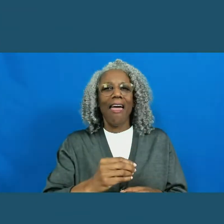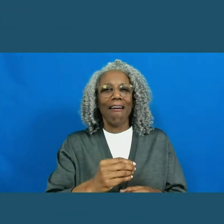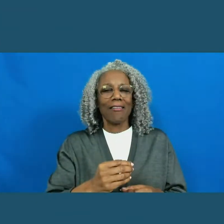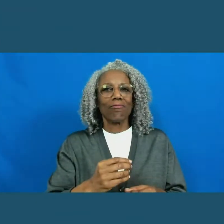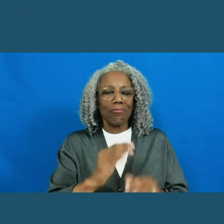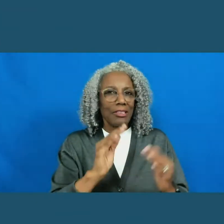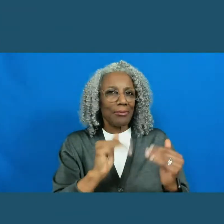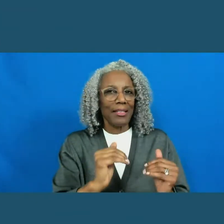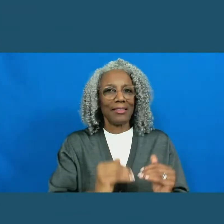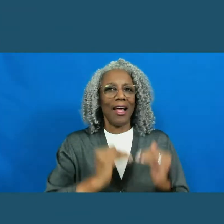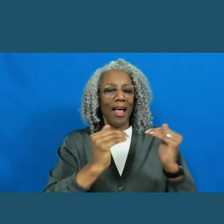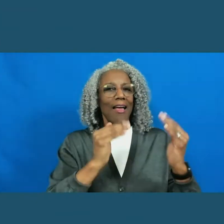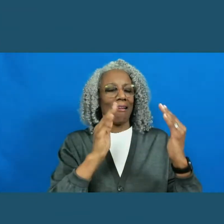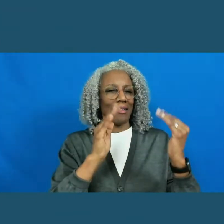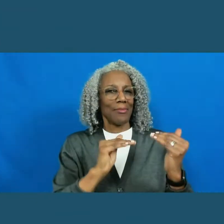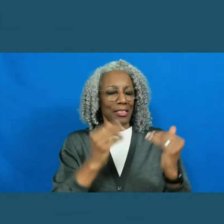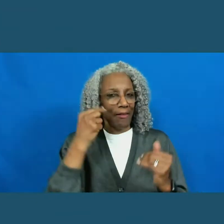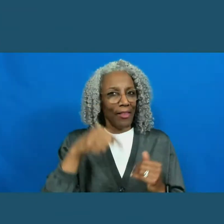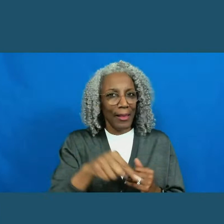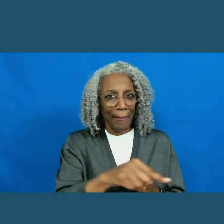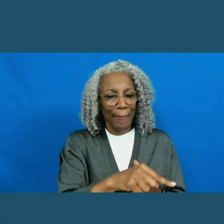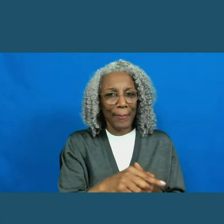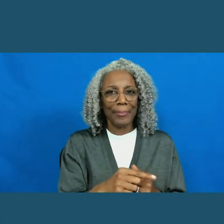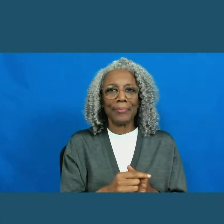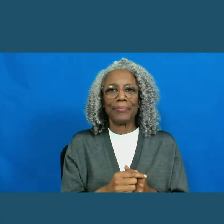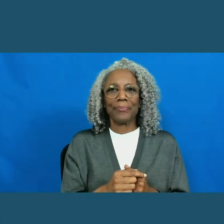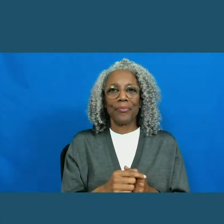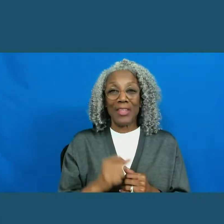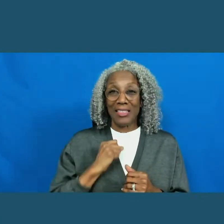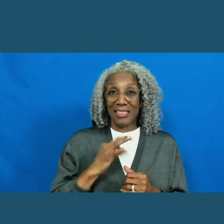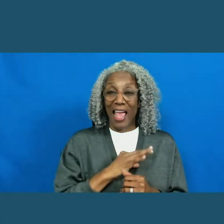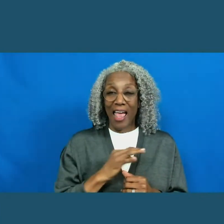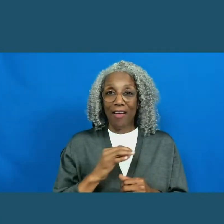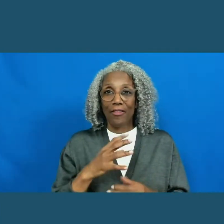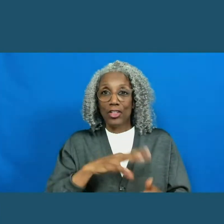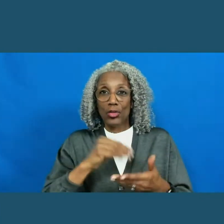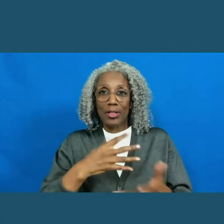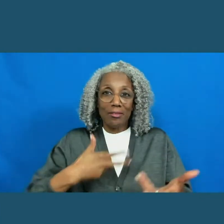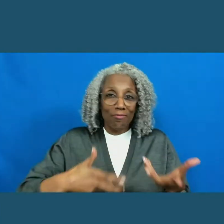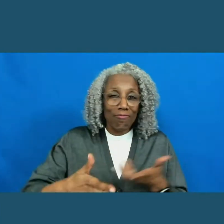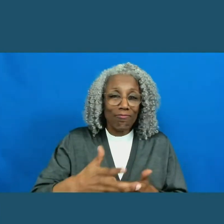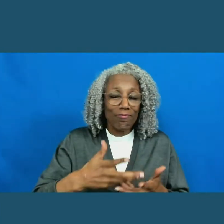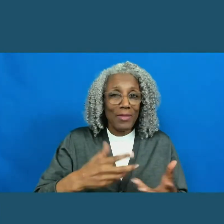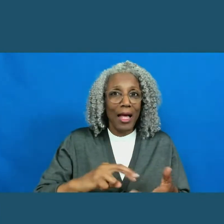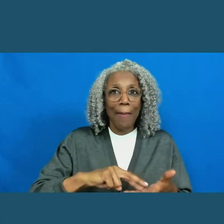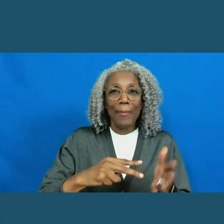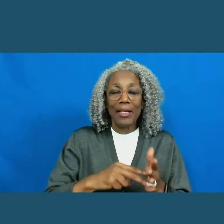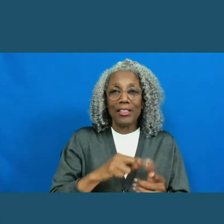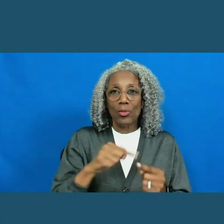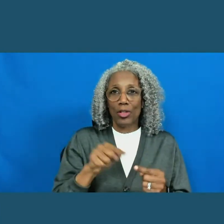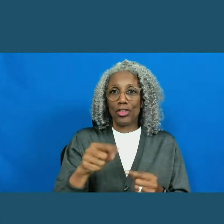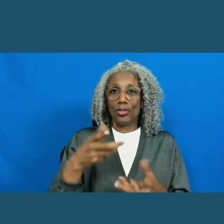needs and still holding them too high expectations as they support them. What our staff